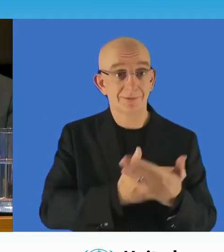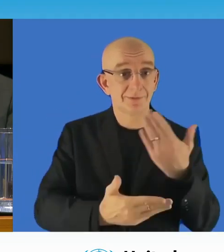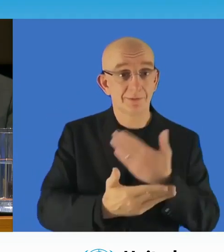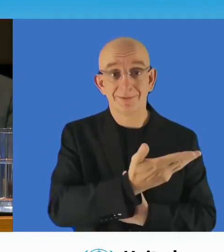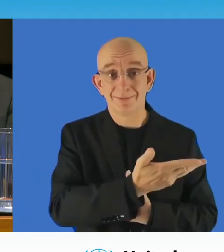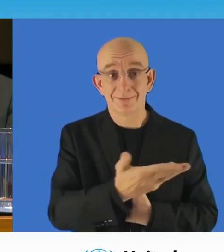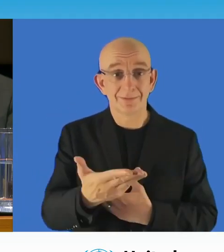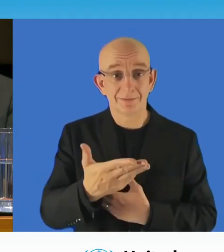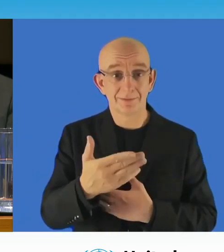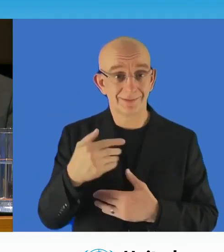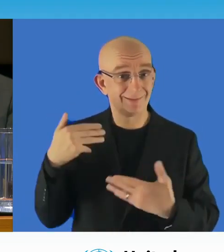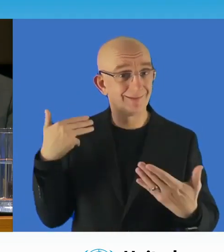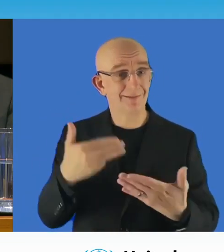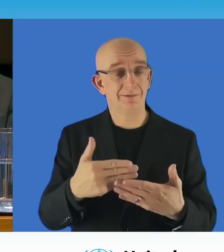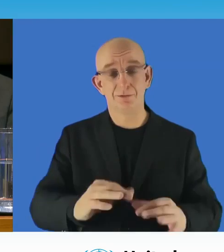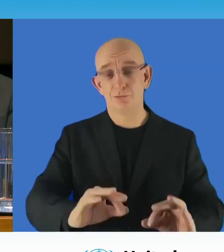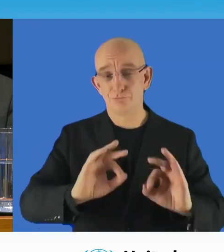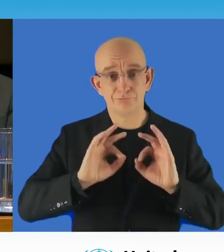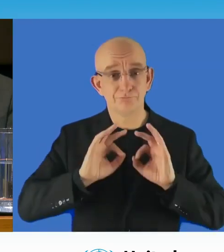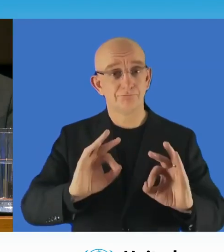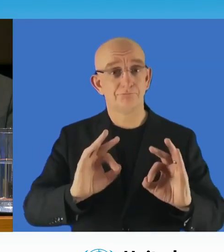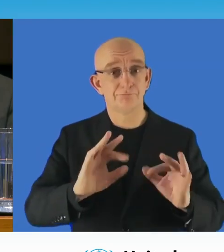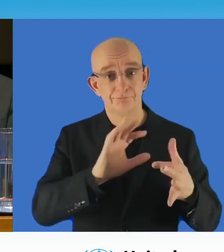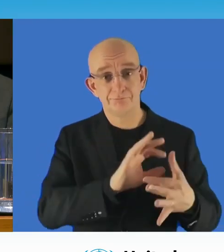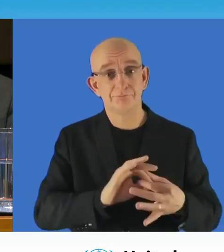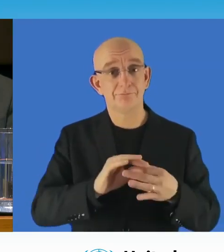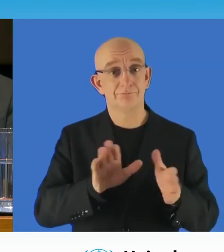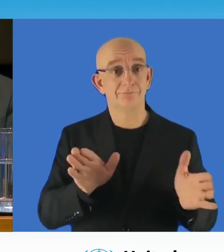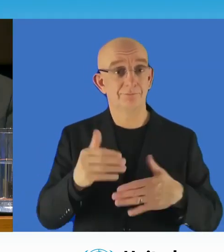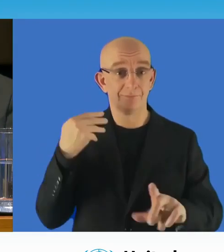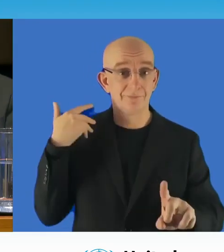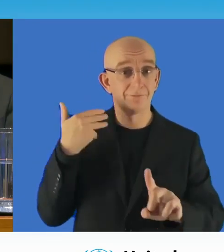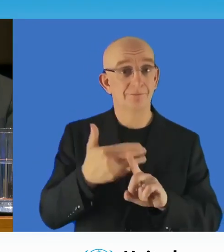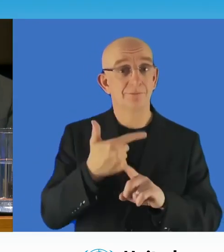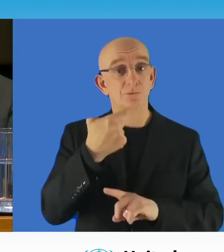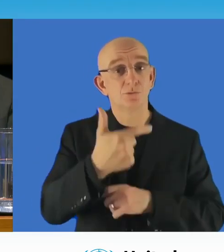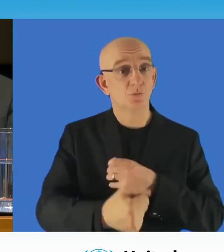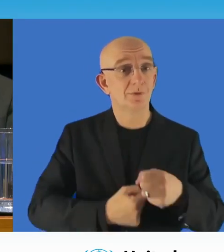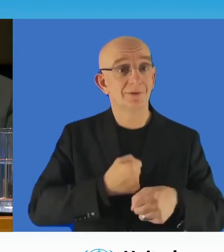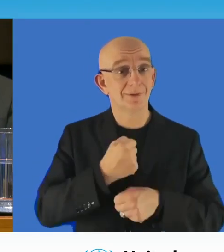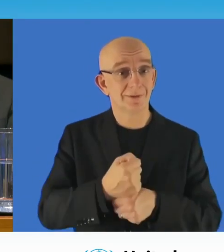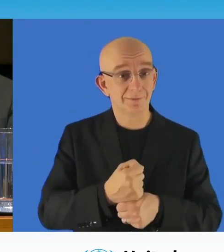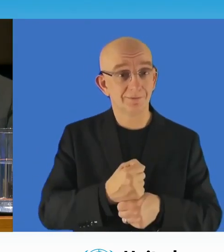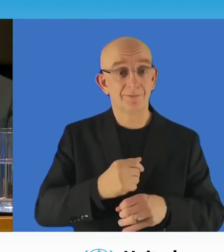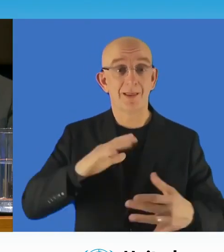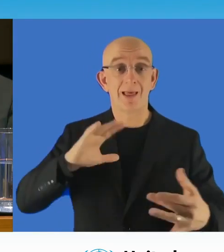to the bureau over the past two years last but not least as president of the conference and on